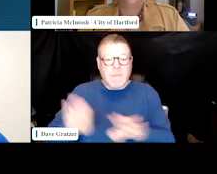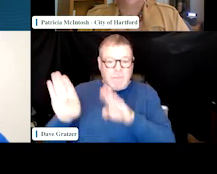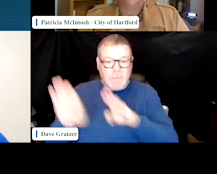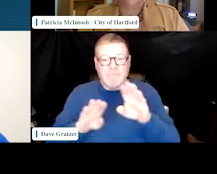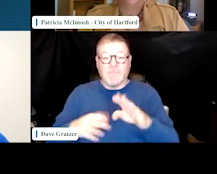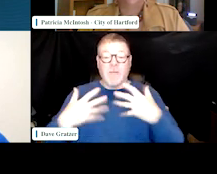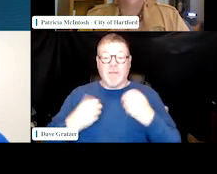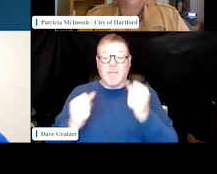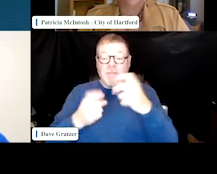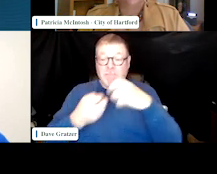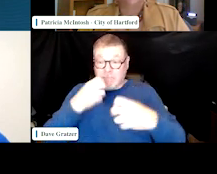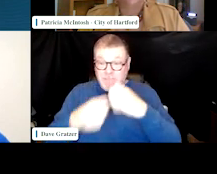and Developmental Disabilities.